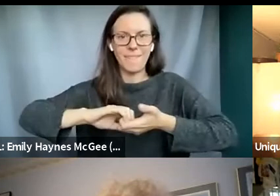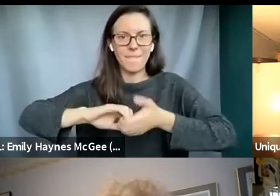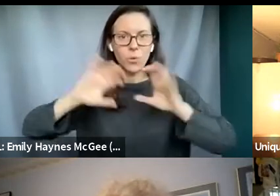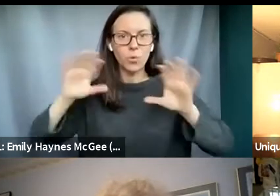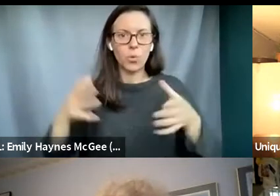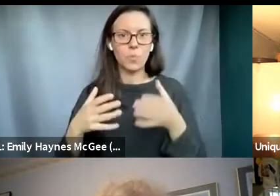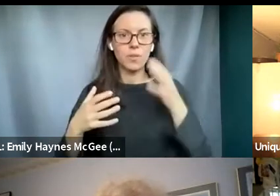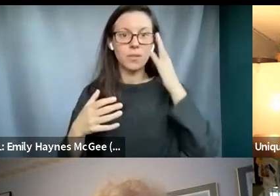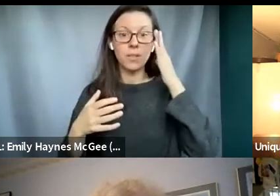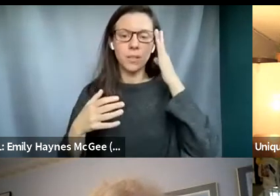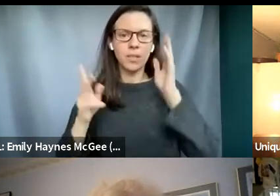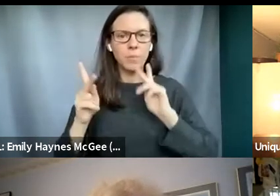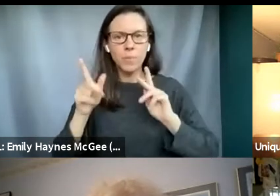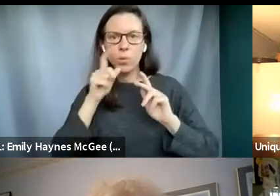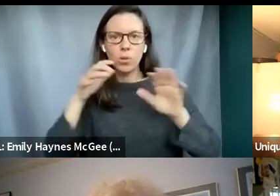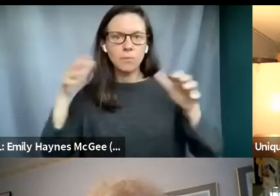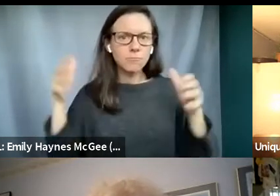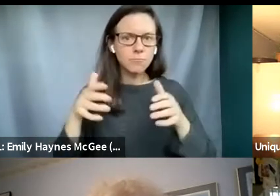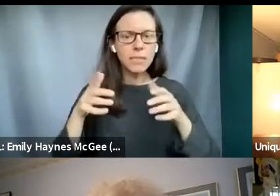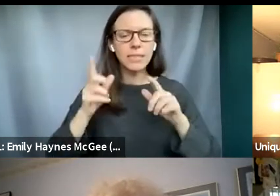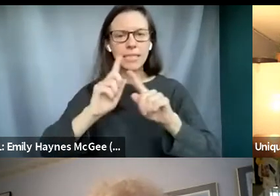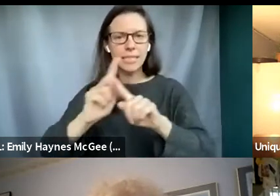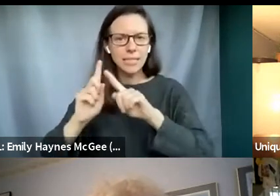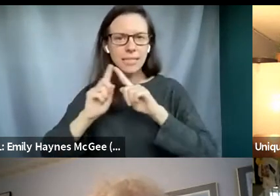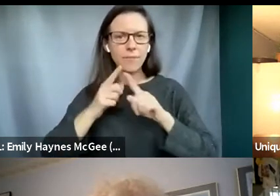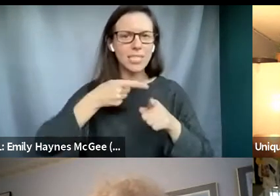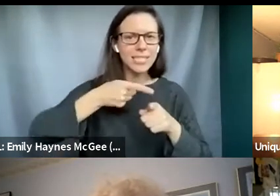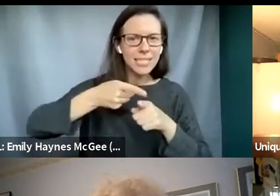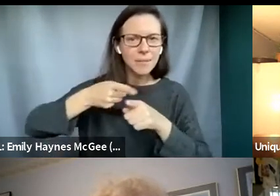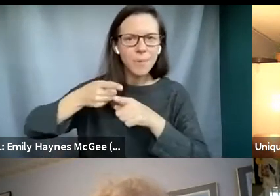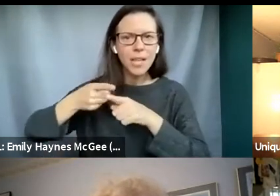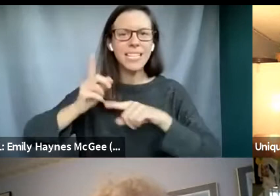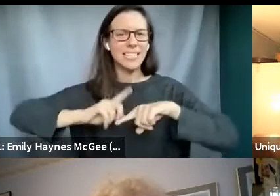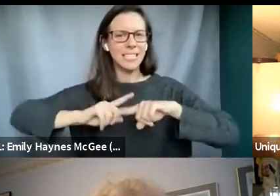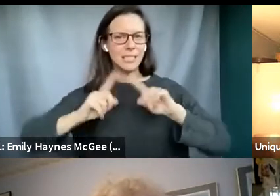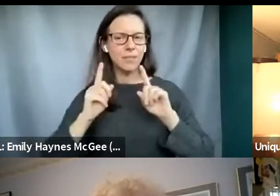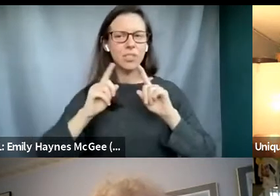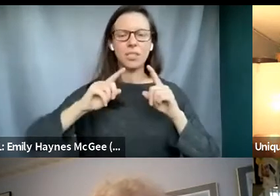who are coming together from different disciplines, from different communities who have different